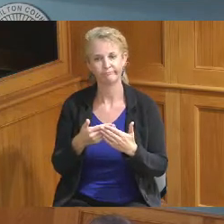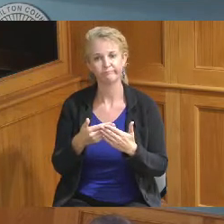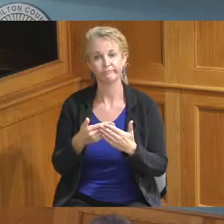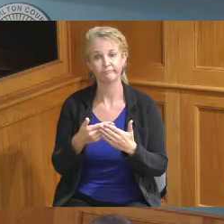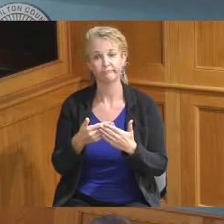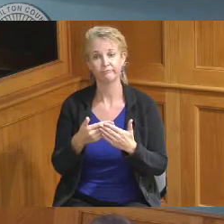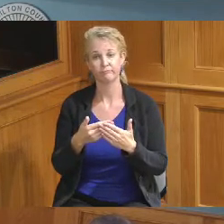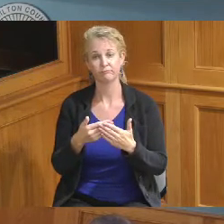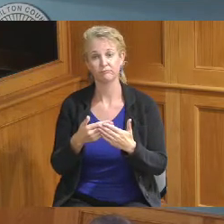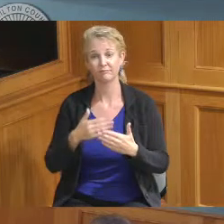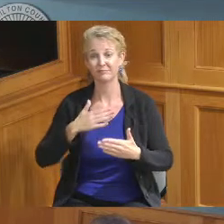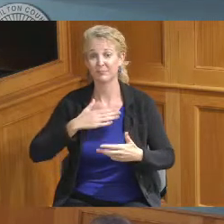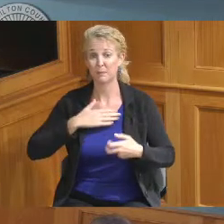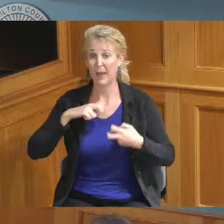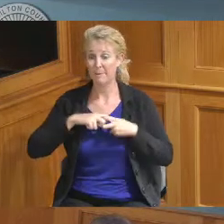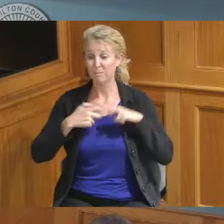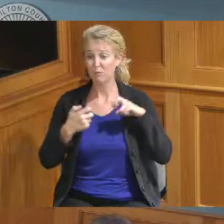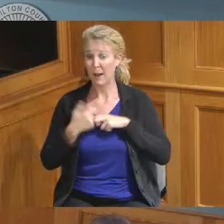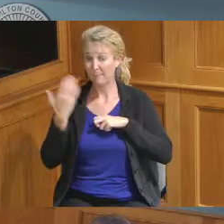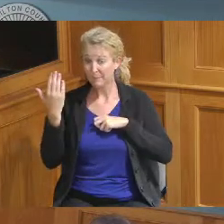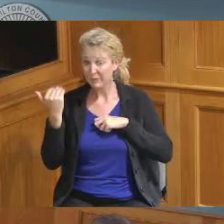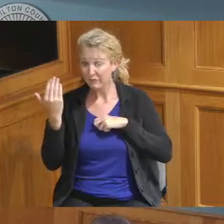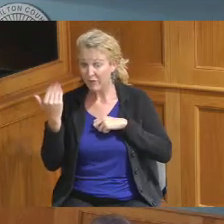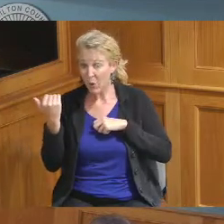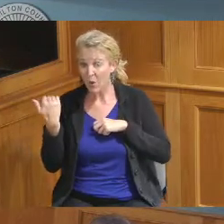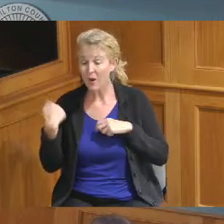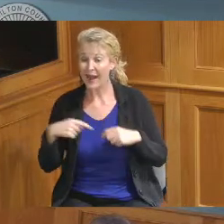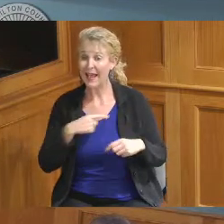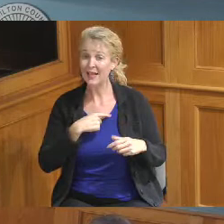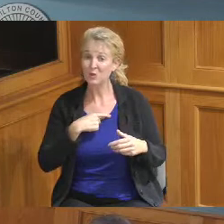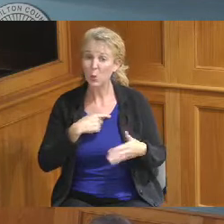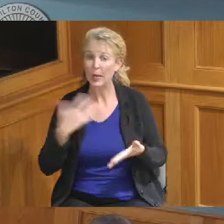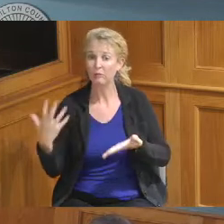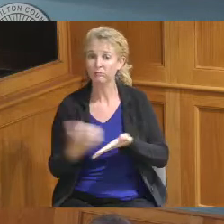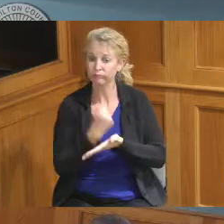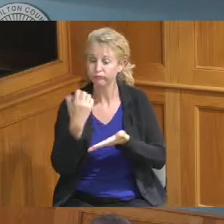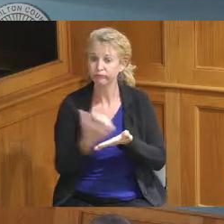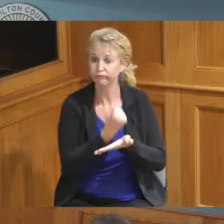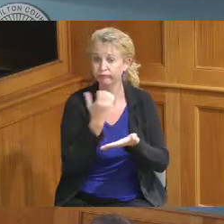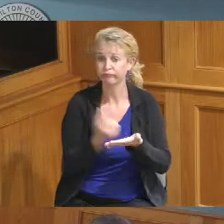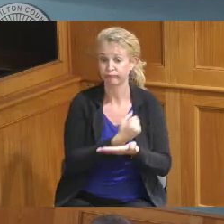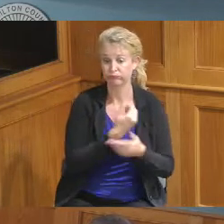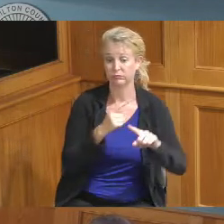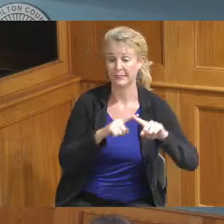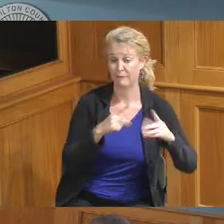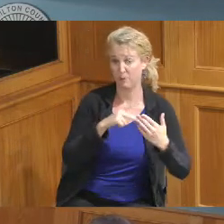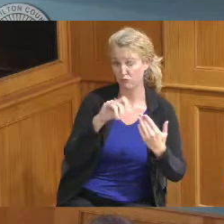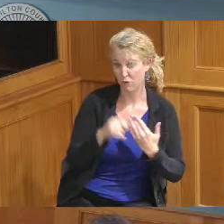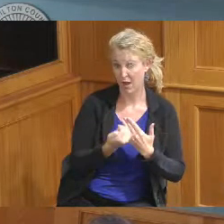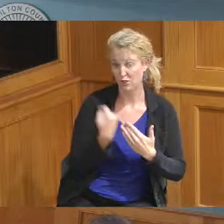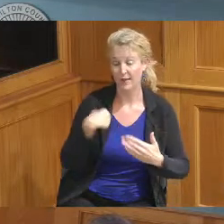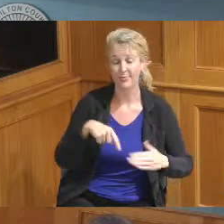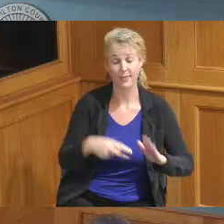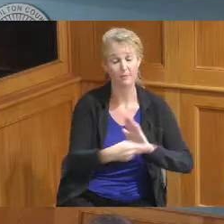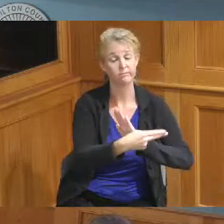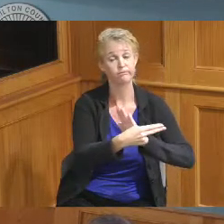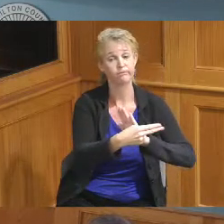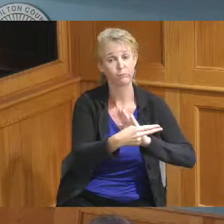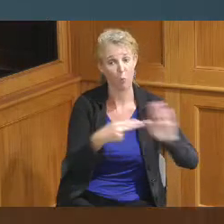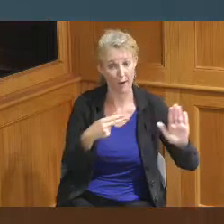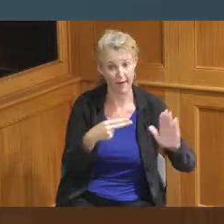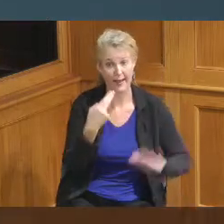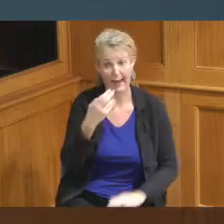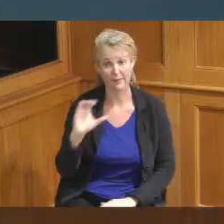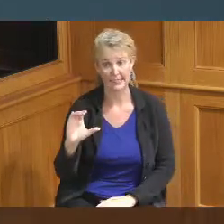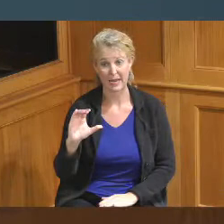my issue was making sure that as we do these projects that they are branded appropriately